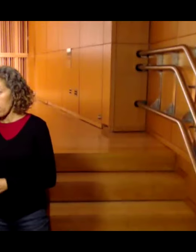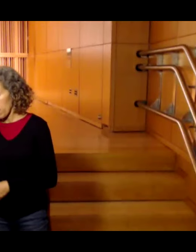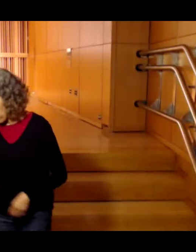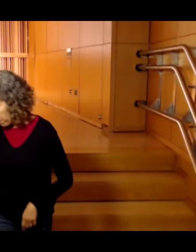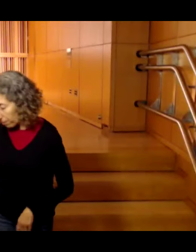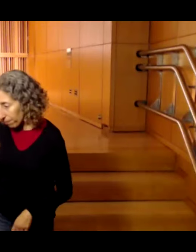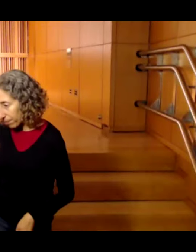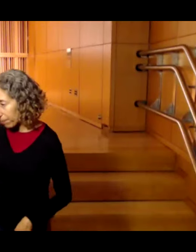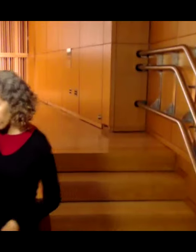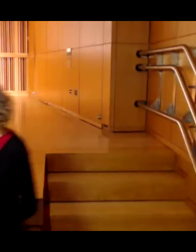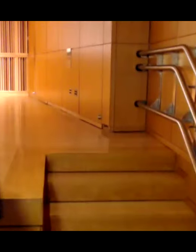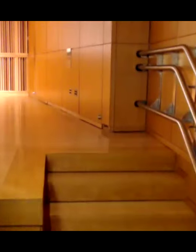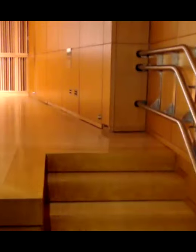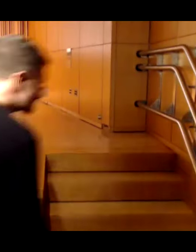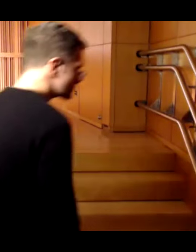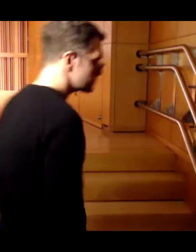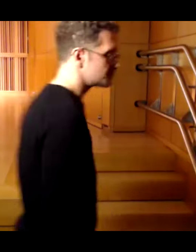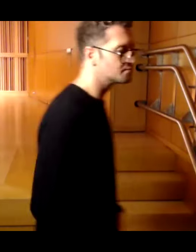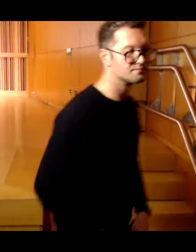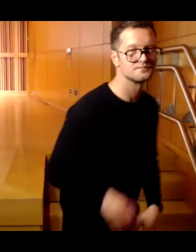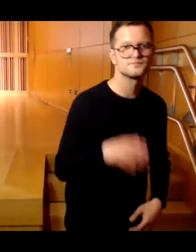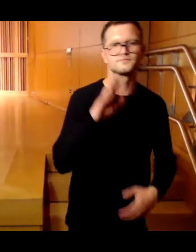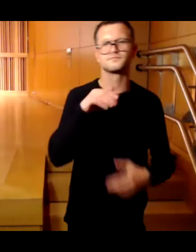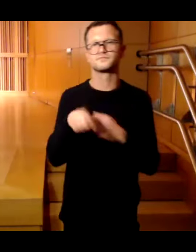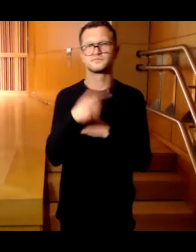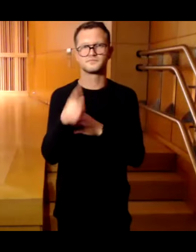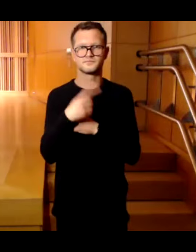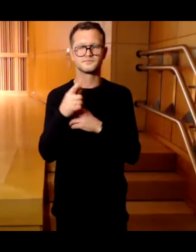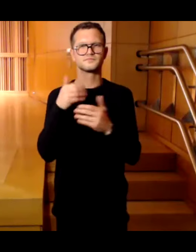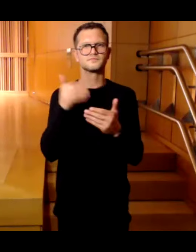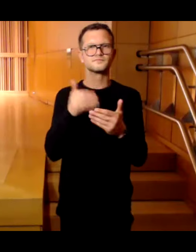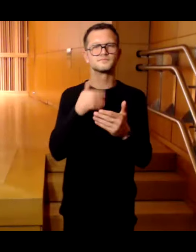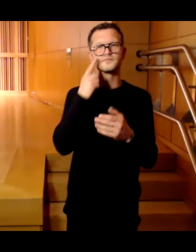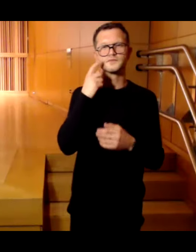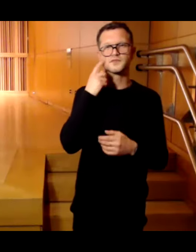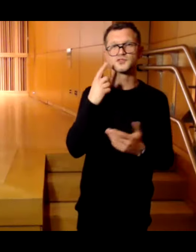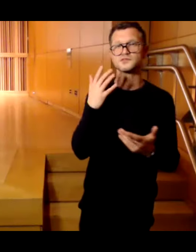I know the suspicion that perhaps. Something unstoppable has arrived.